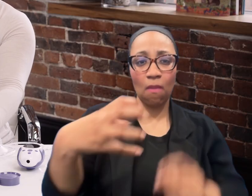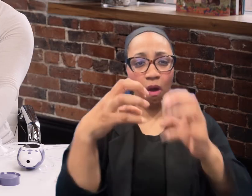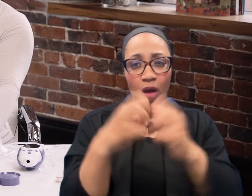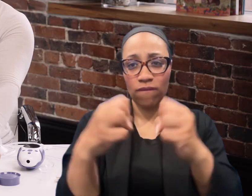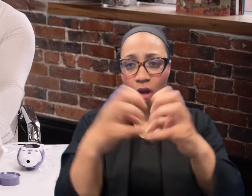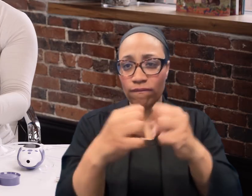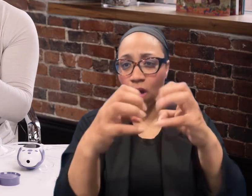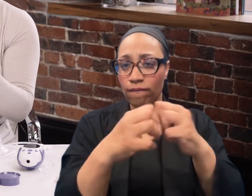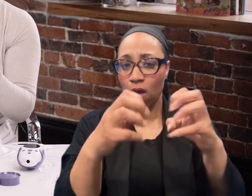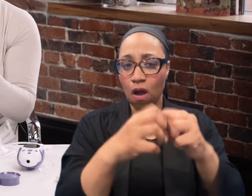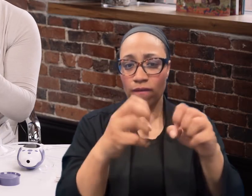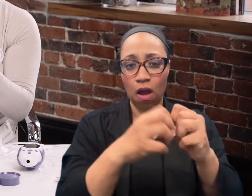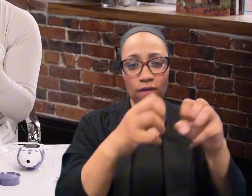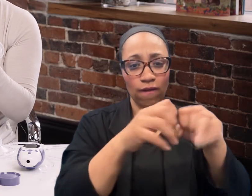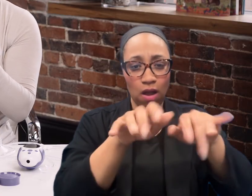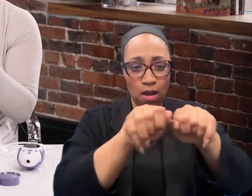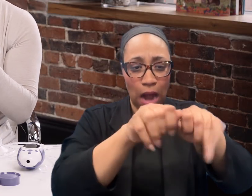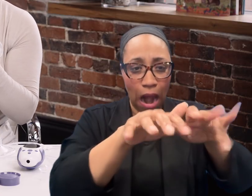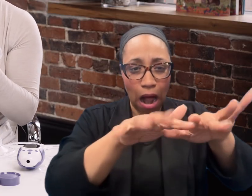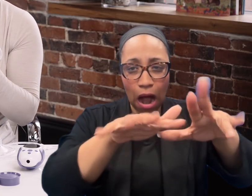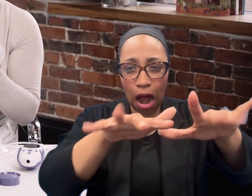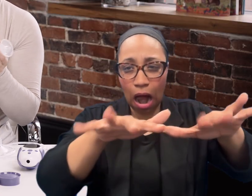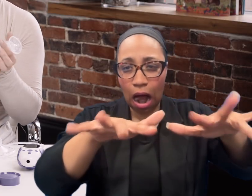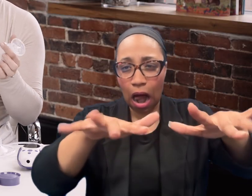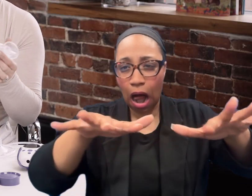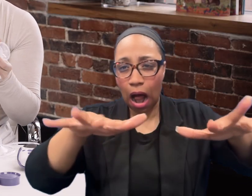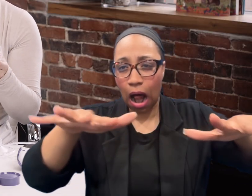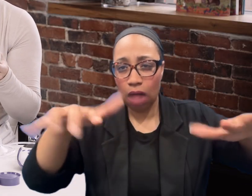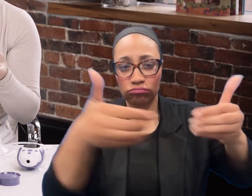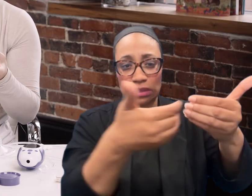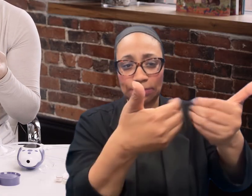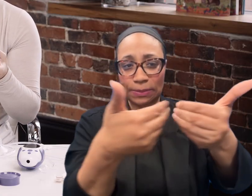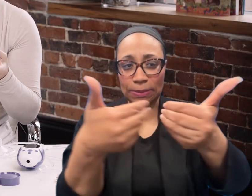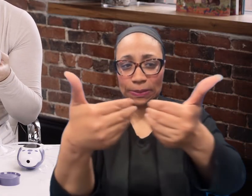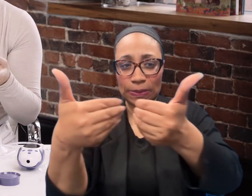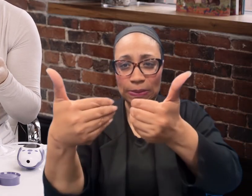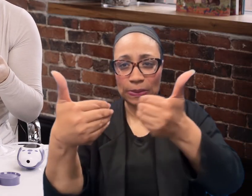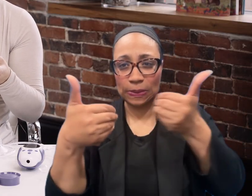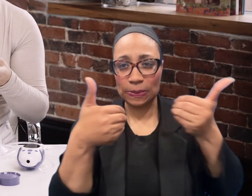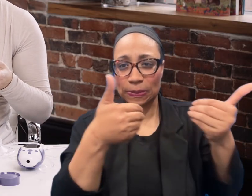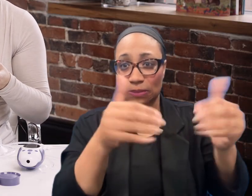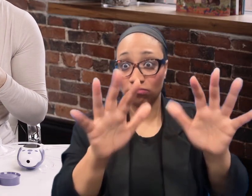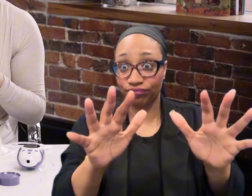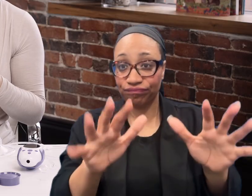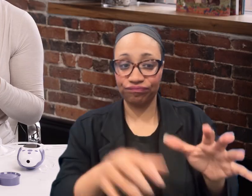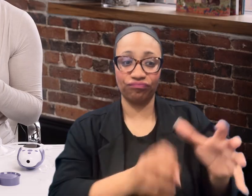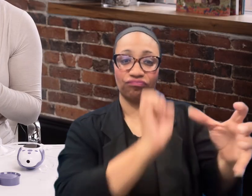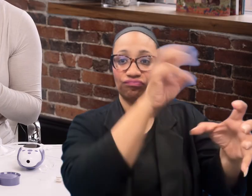our main body, and don't forget that duck bill valve underneath. Lansinoh recommends boiling